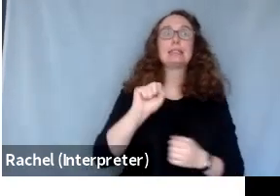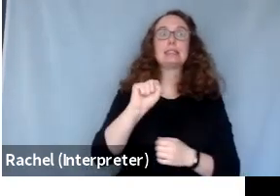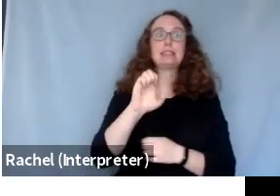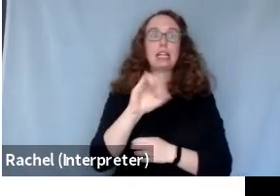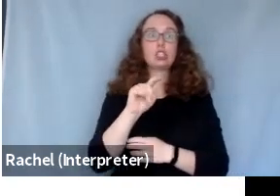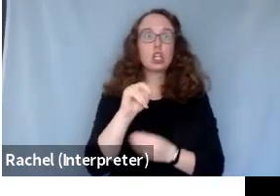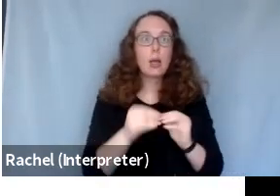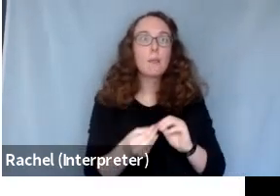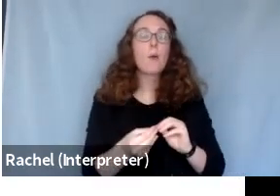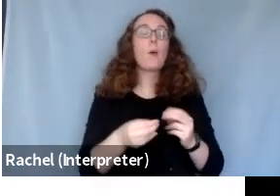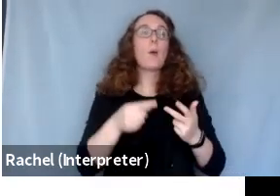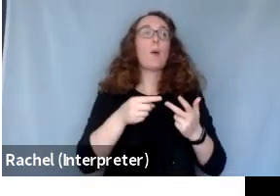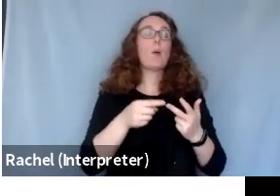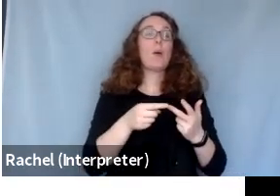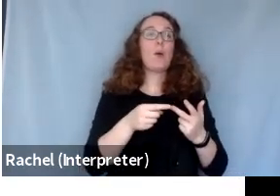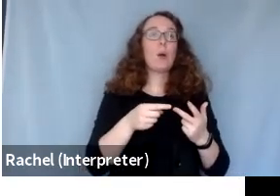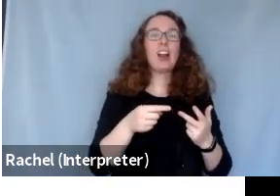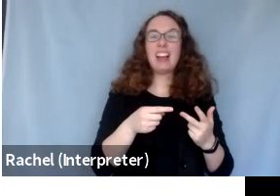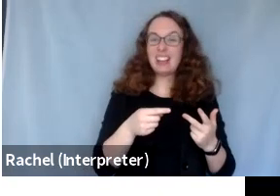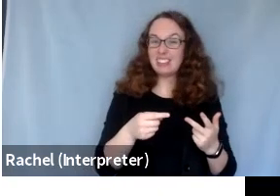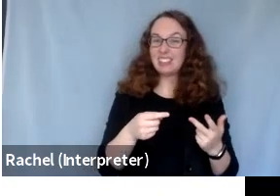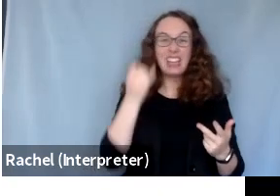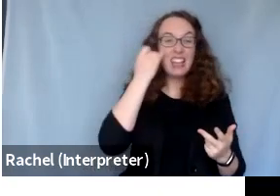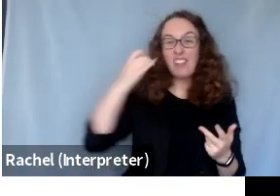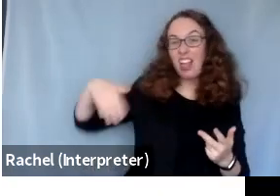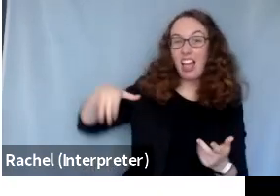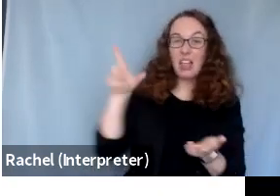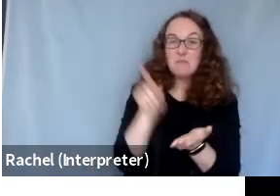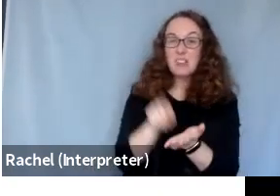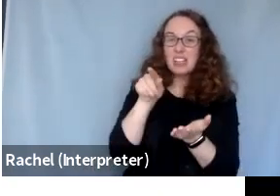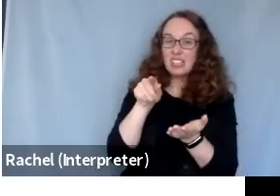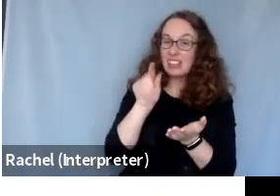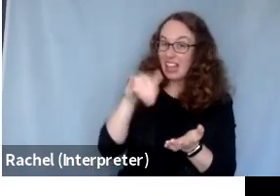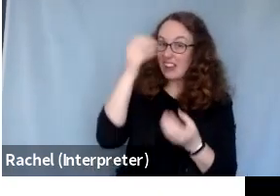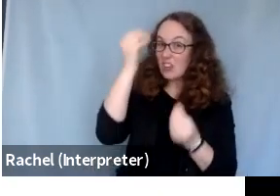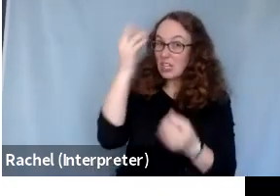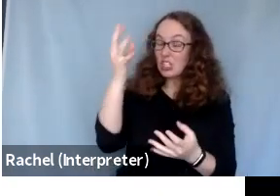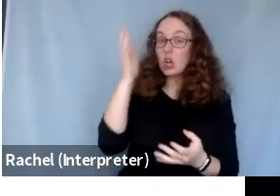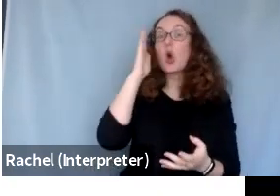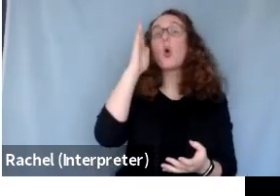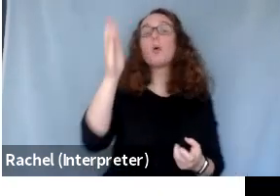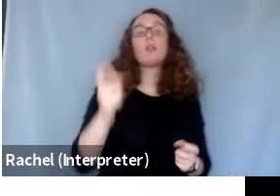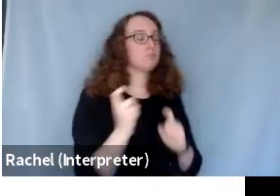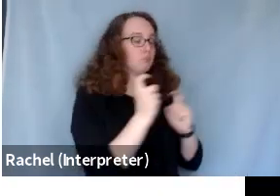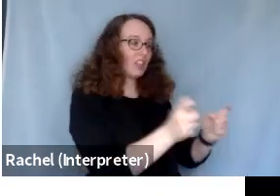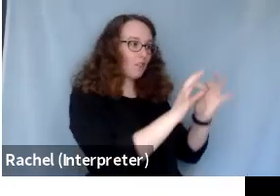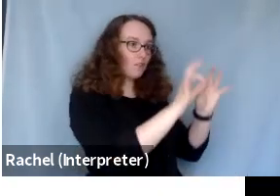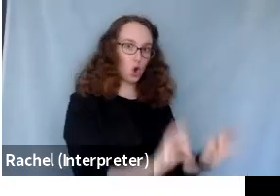out, we will be handing you a a little small form that allows you to enter all your section numbers.